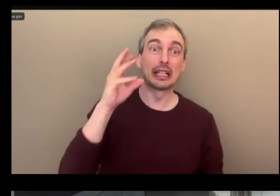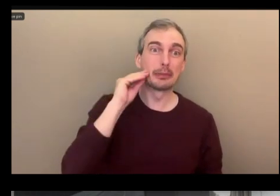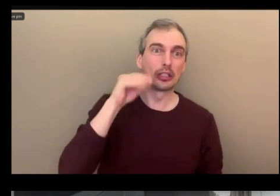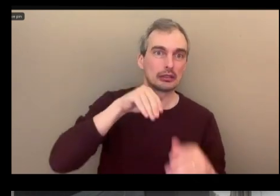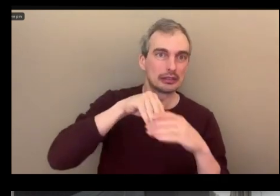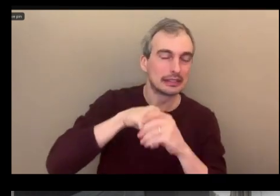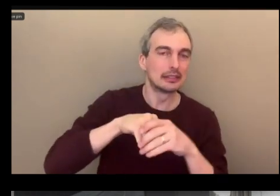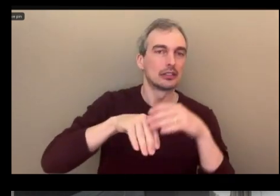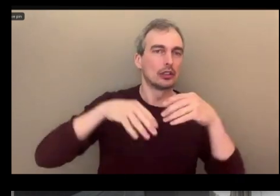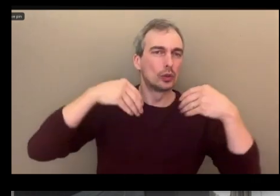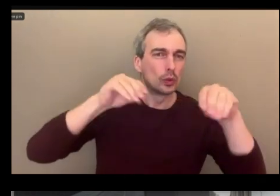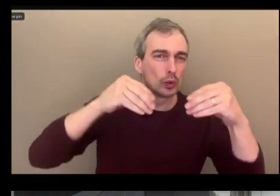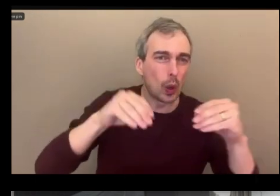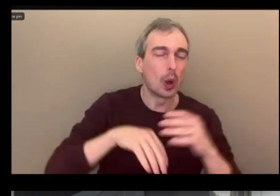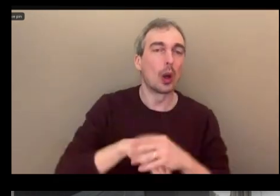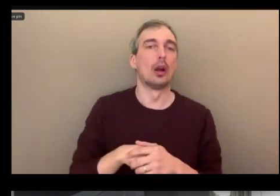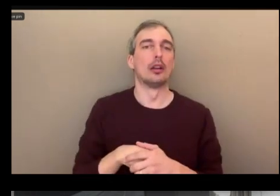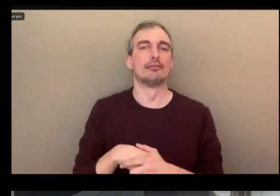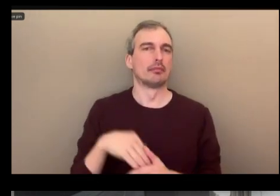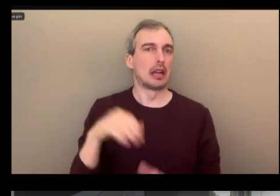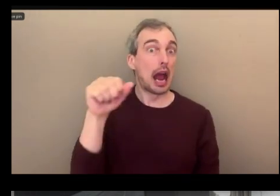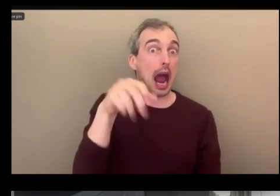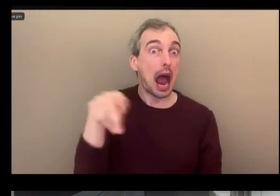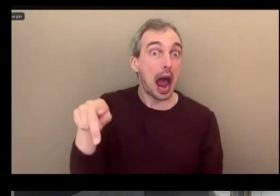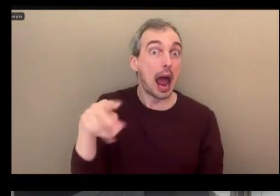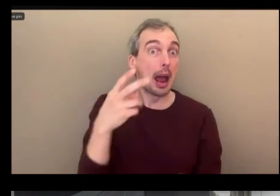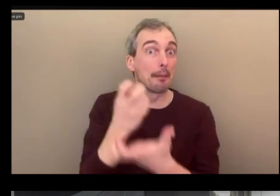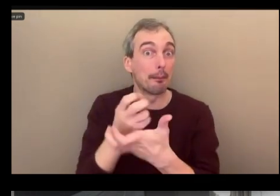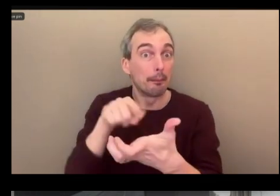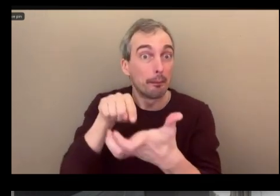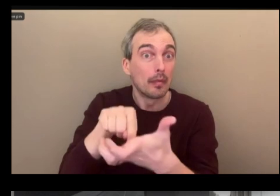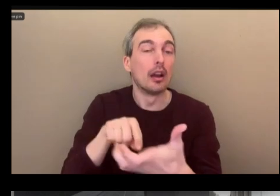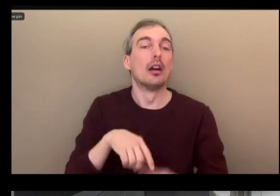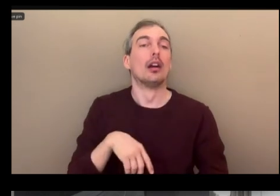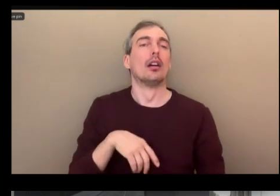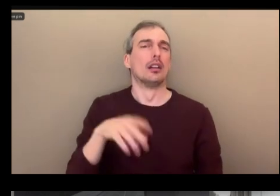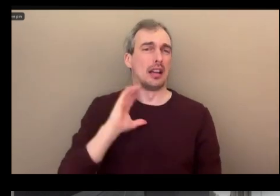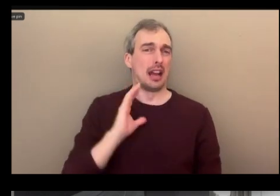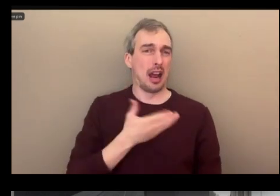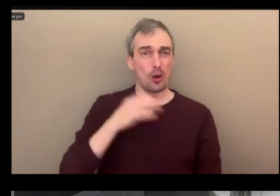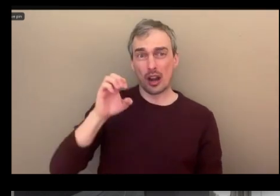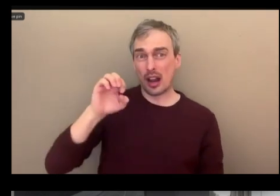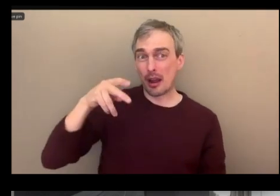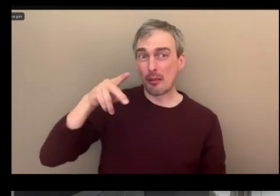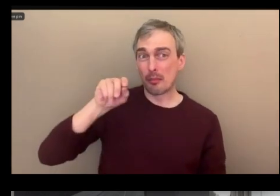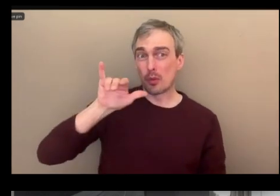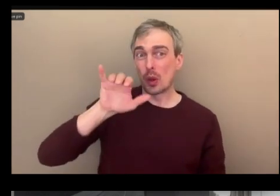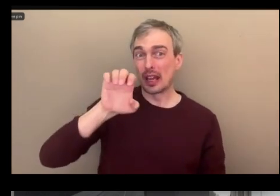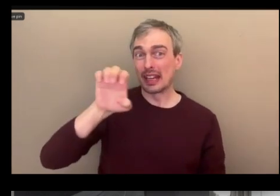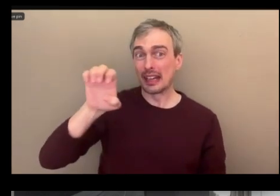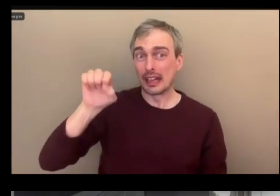That was something that's only been around the last four or five years. We really dove into it. It was: We've got to take care of the employees too.